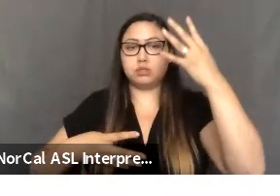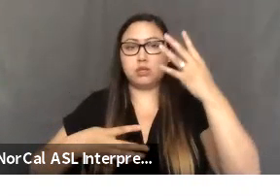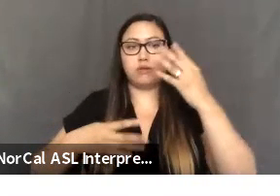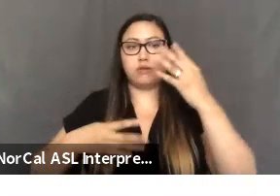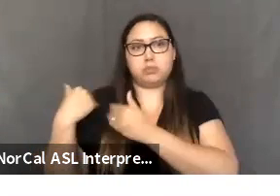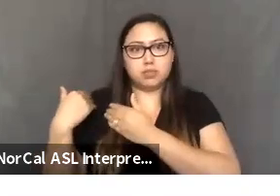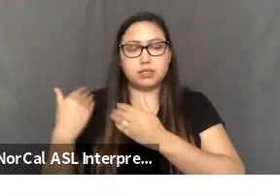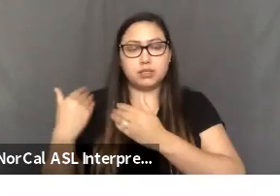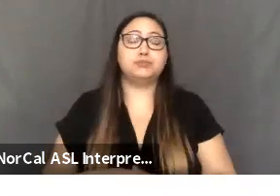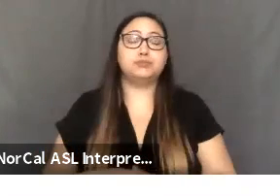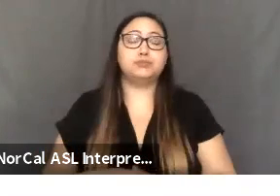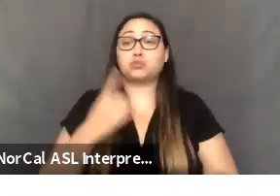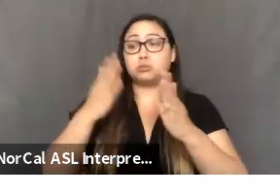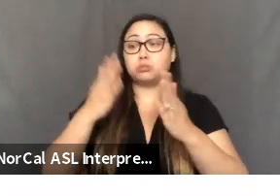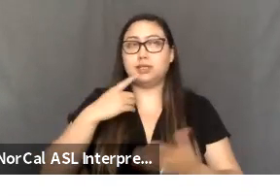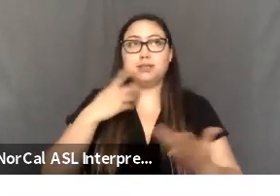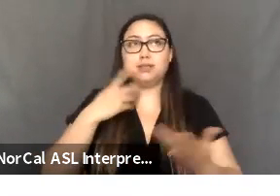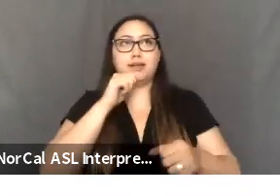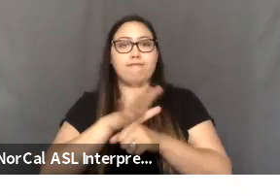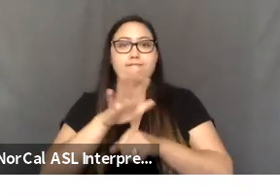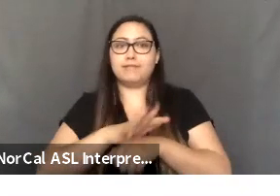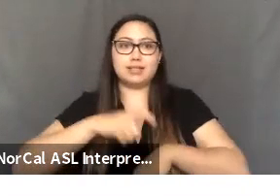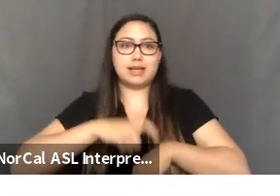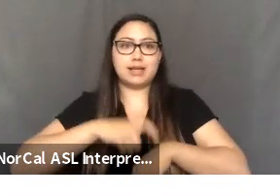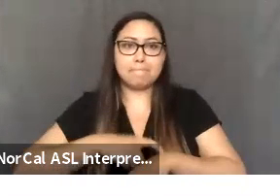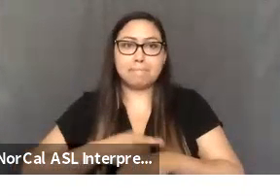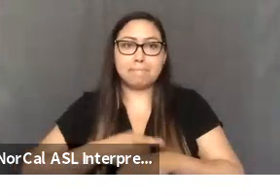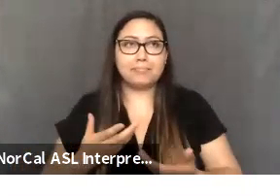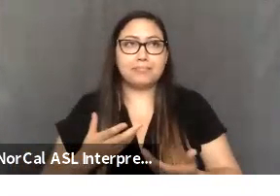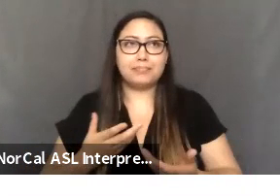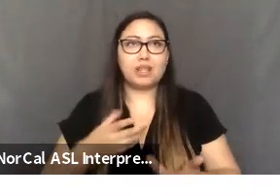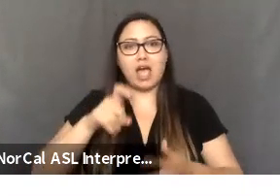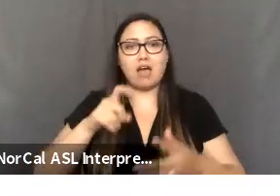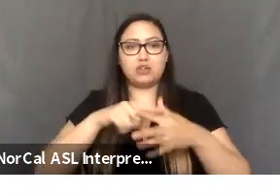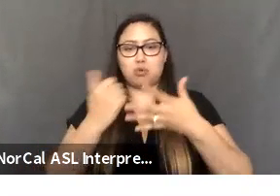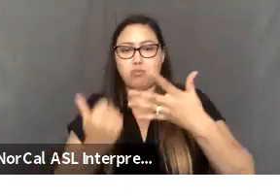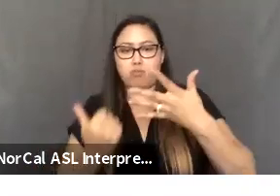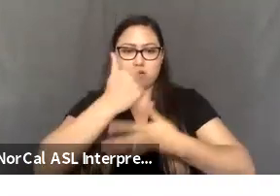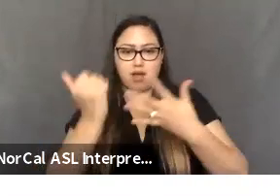said lack of time. Because you really do have to prioritize certain things and build on them. Some